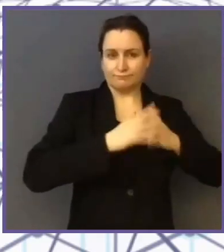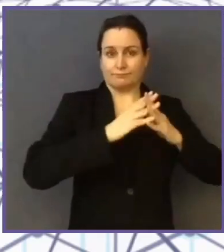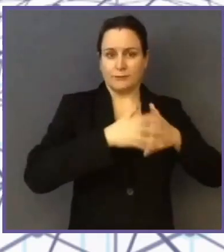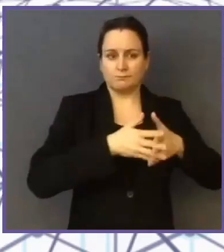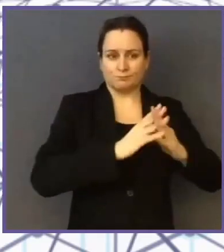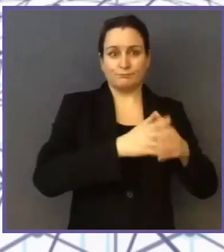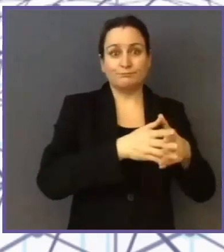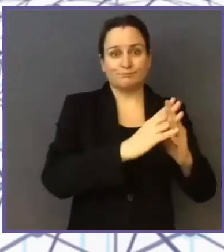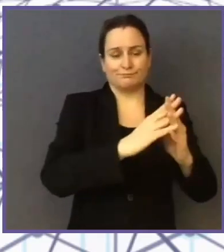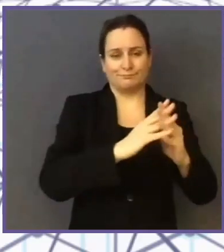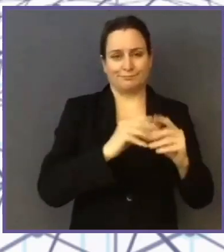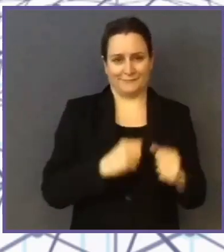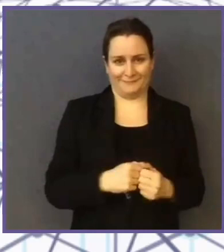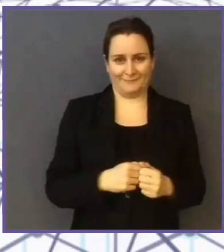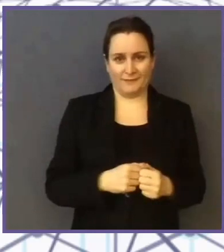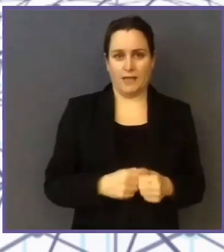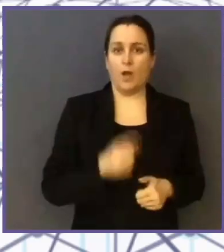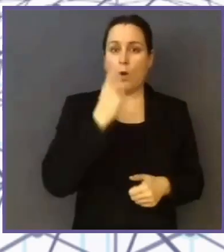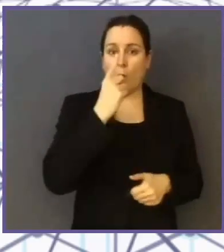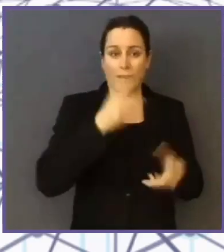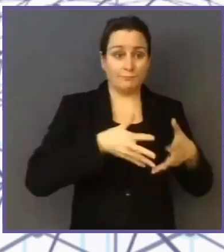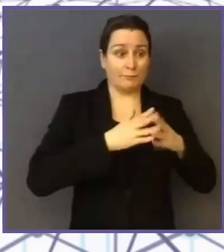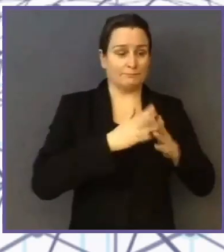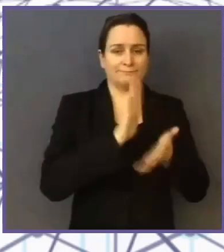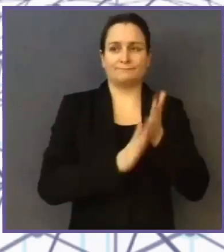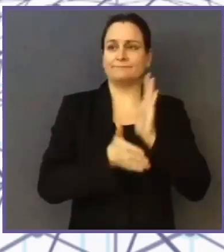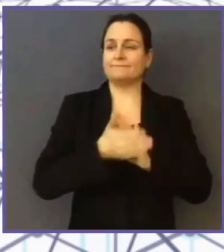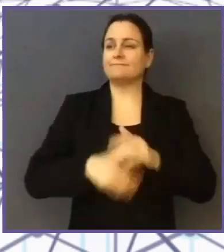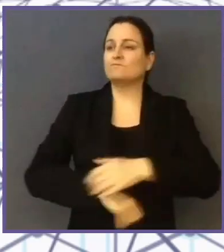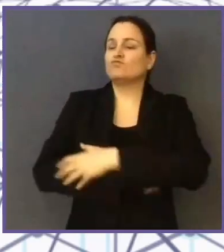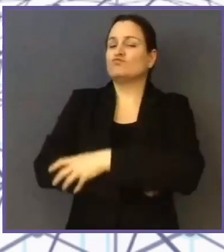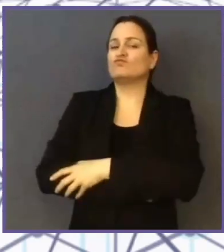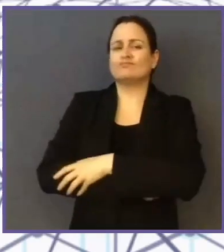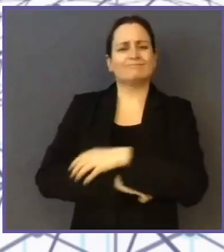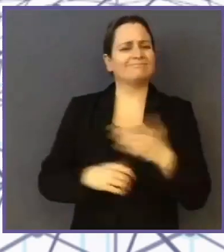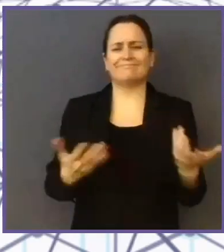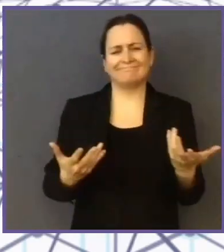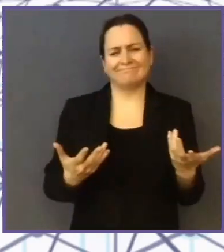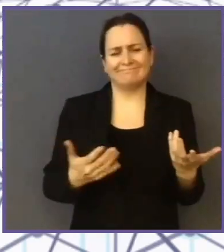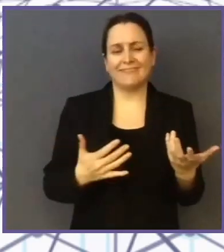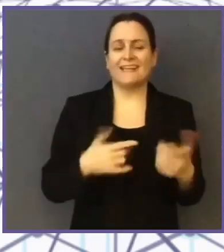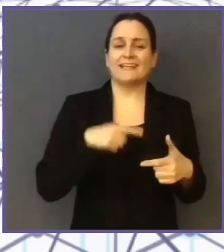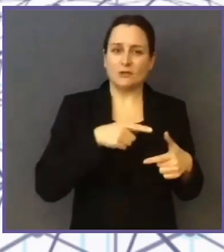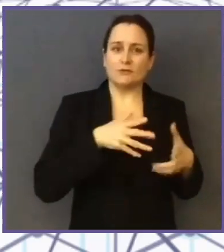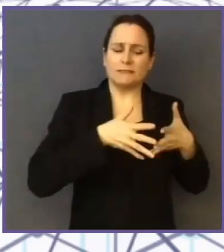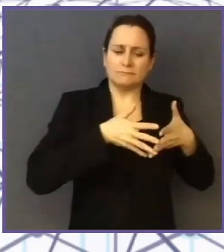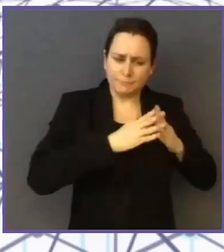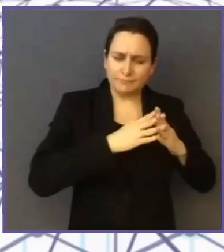This is tough and it requires small steps. So we have a few streams of work currently.